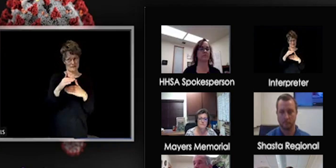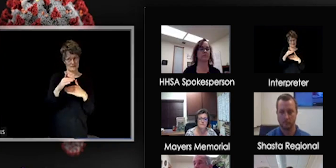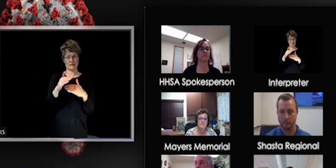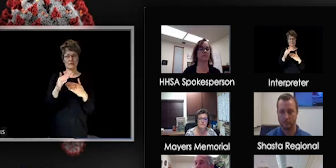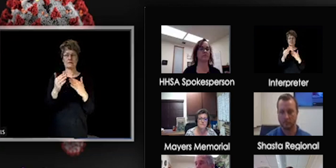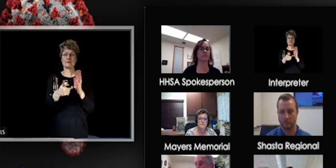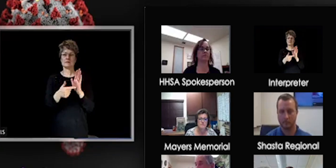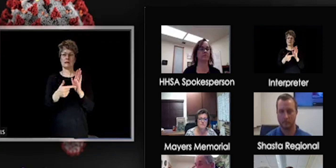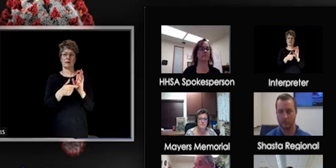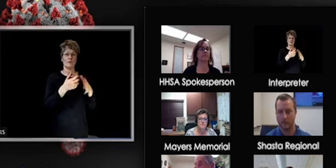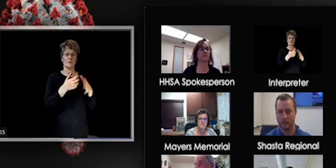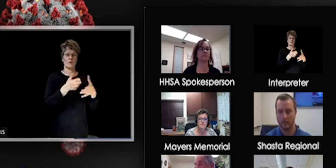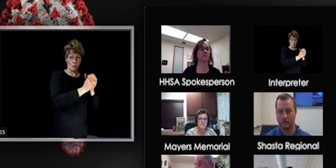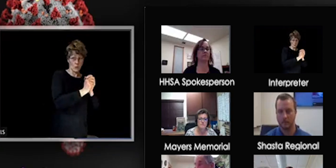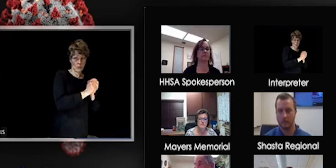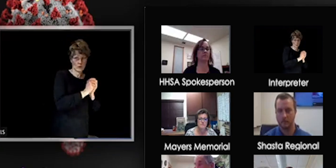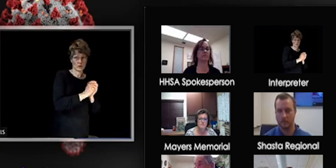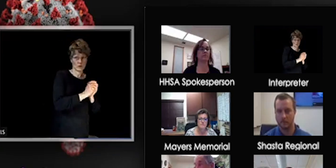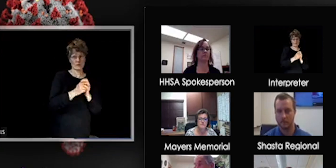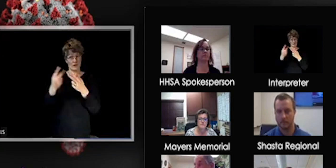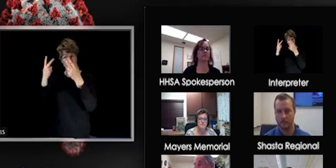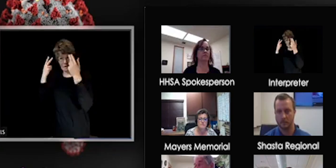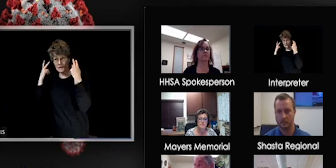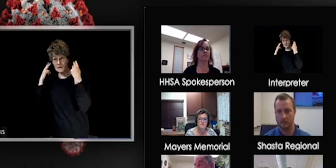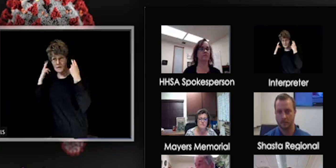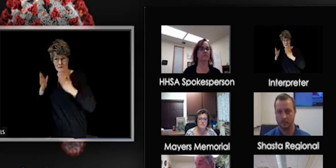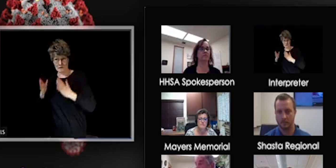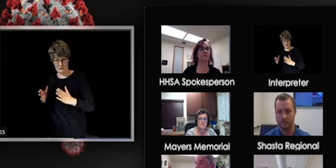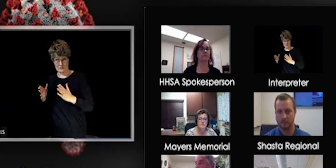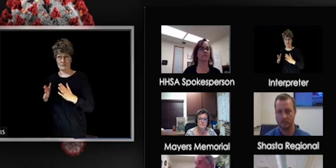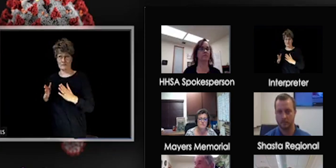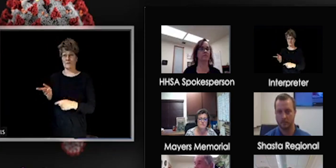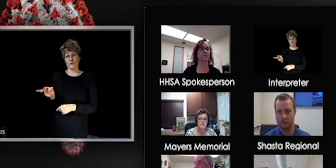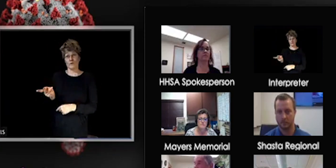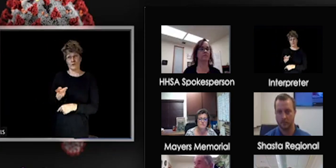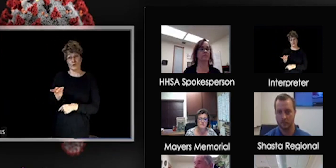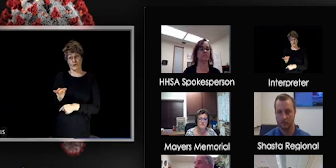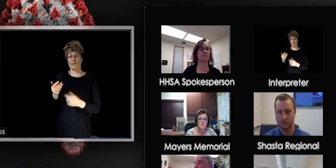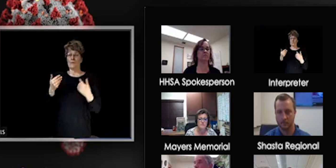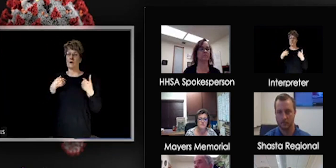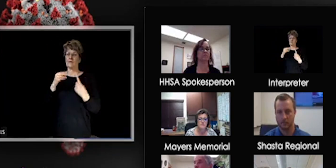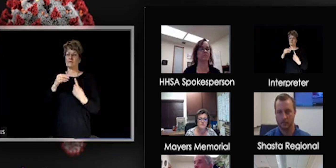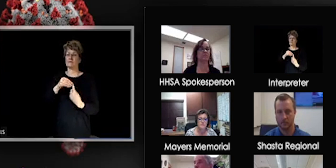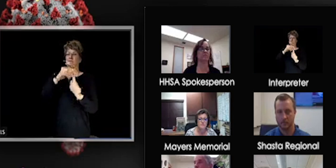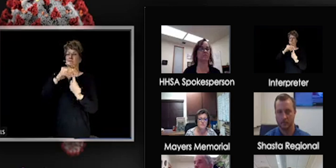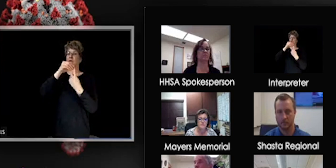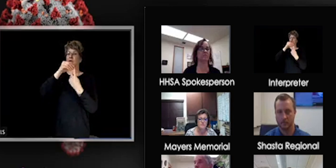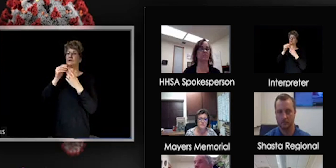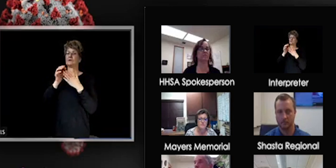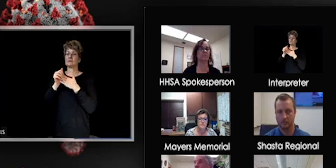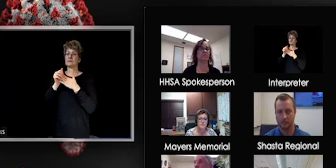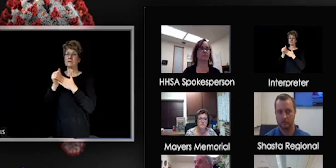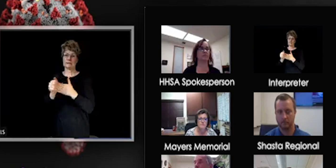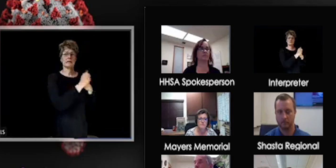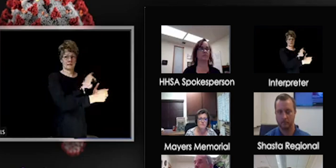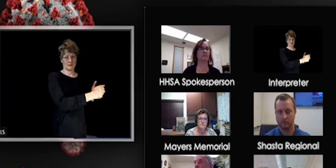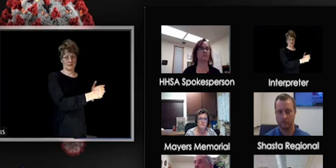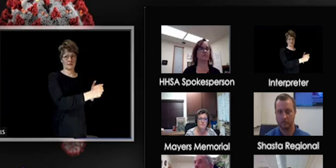and for hair salons and barbers those guidances were developed in response to hearing from